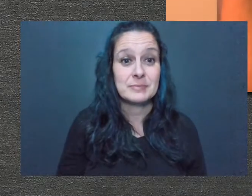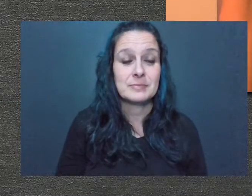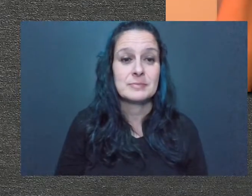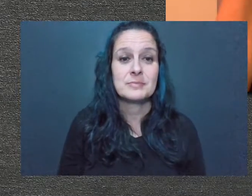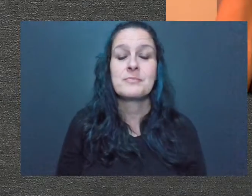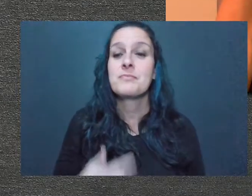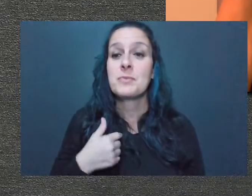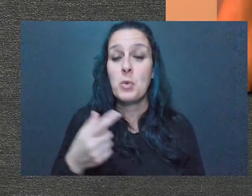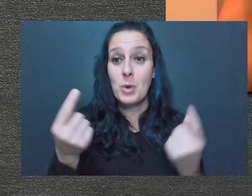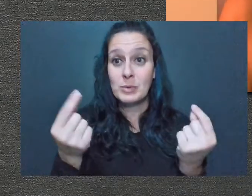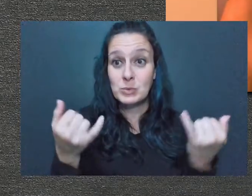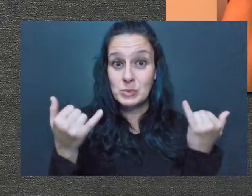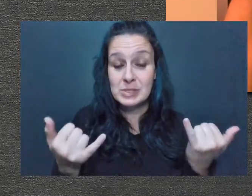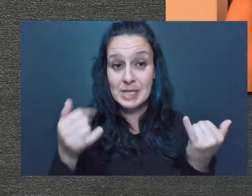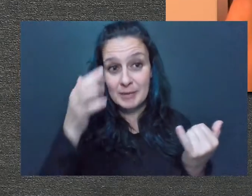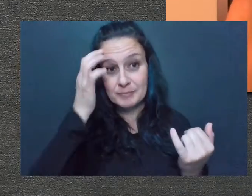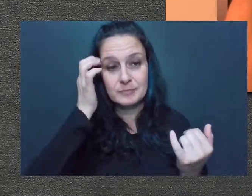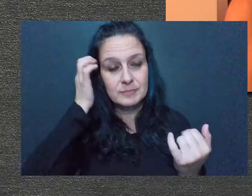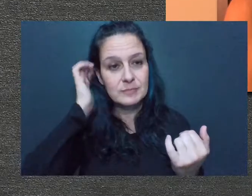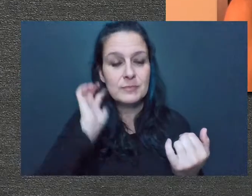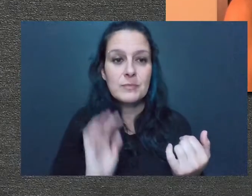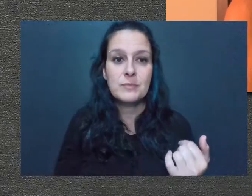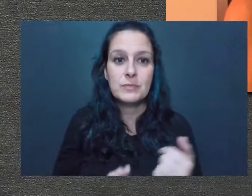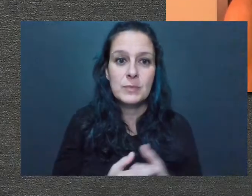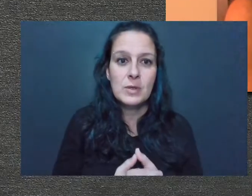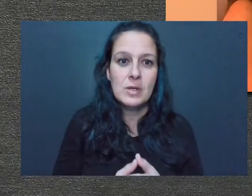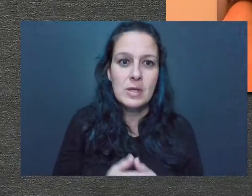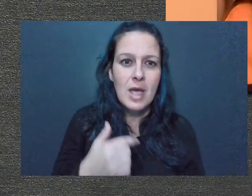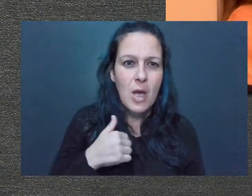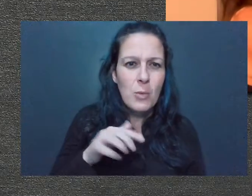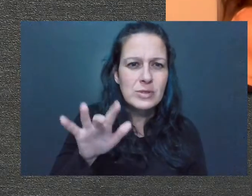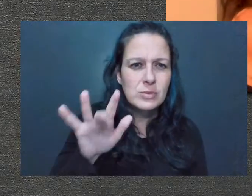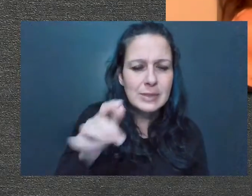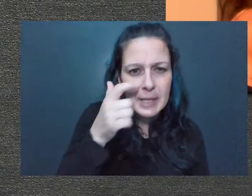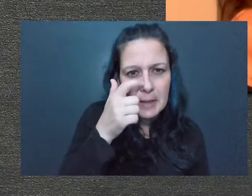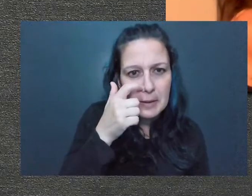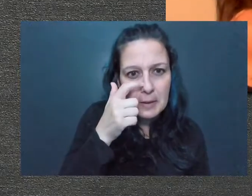And what I wanna do is I wanna go to our word lists,